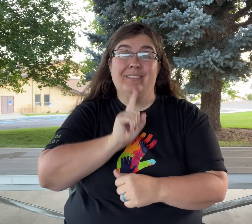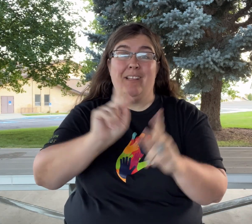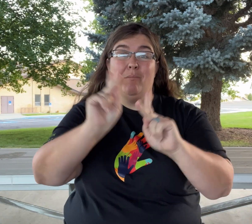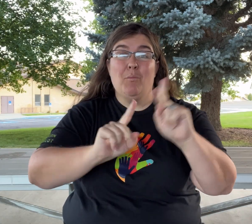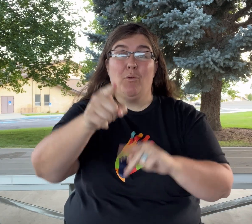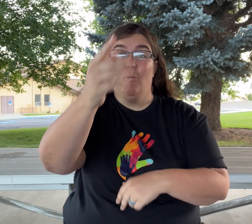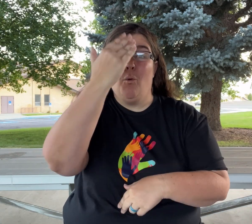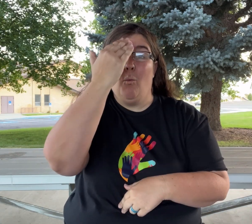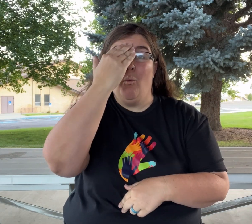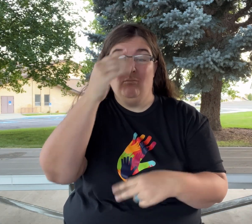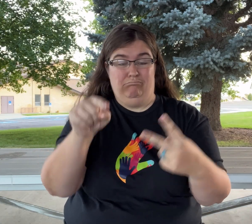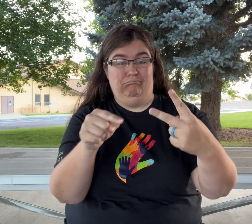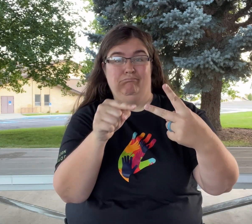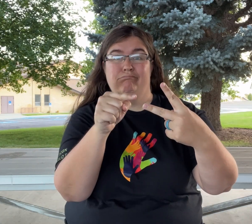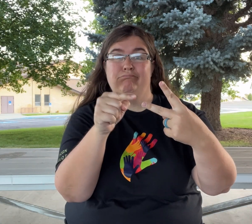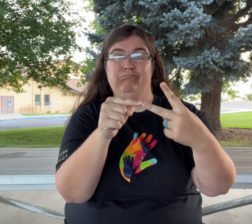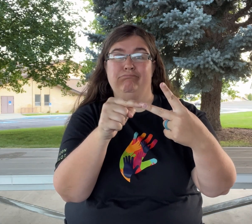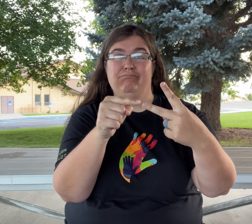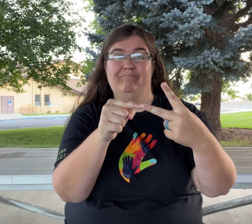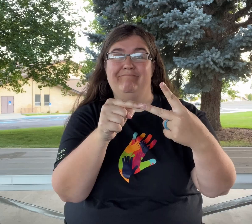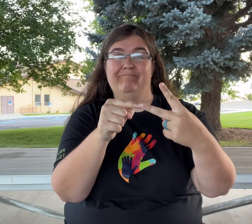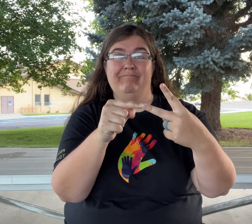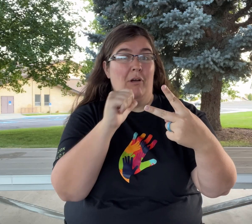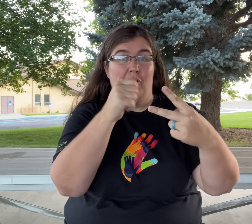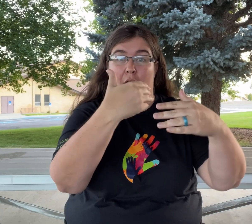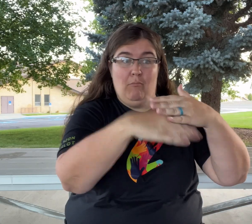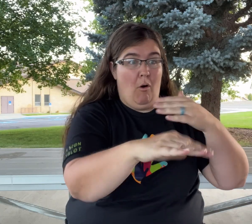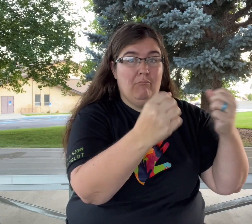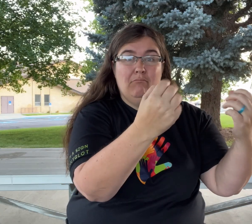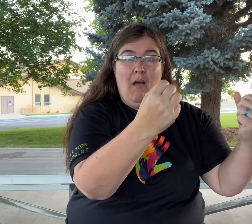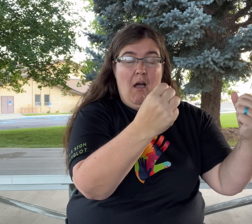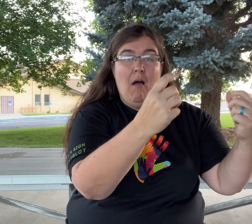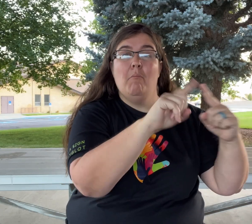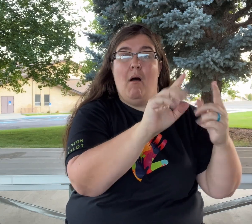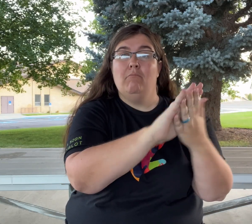most Deaf people, you know, are in this second group. They weren't born signing,